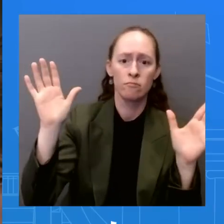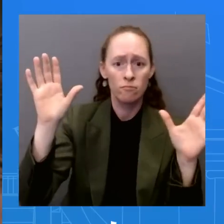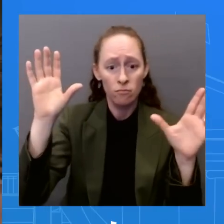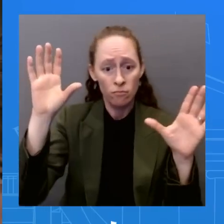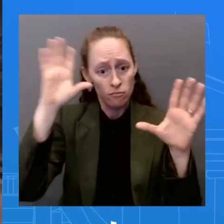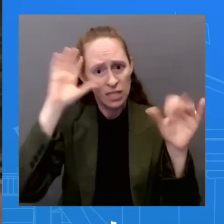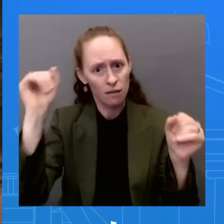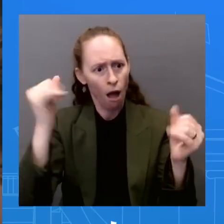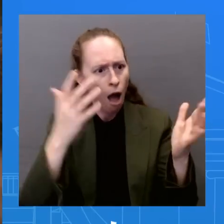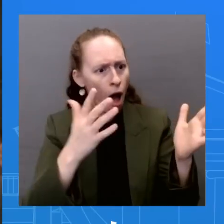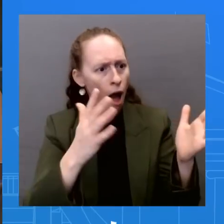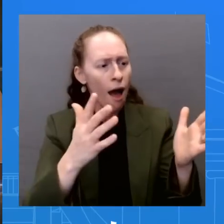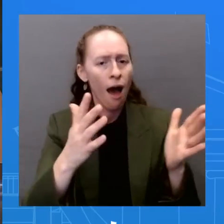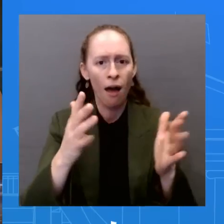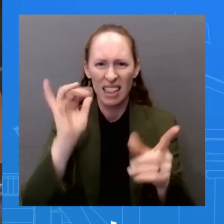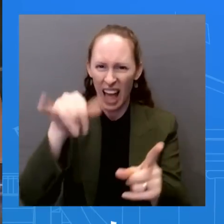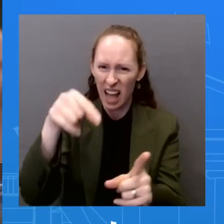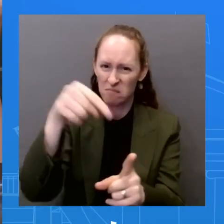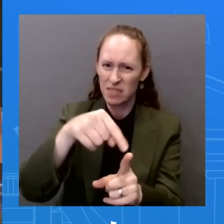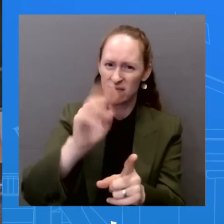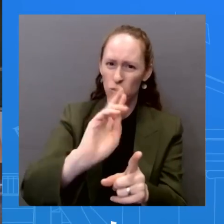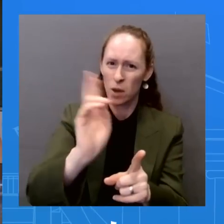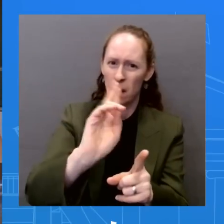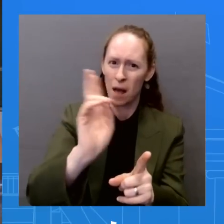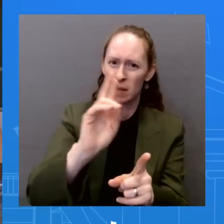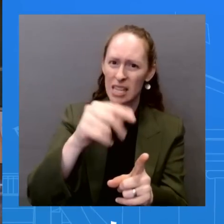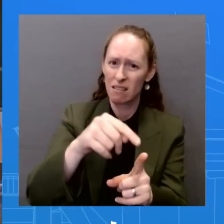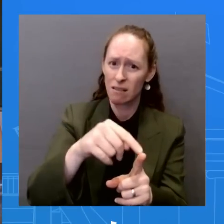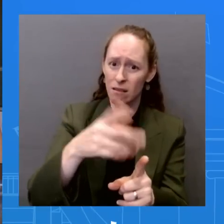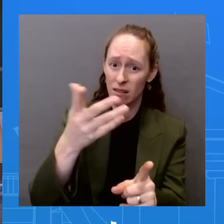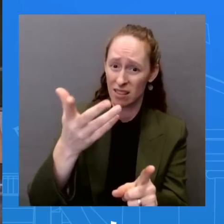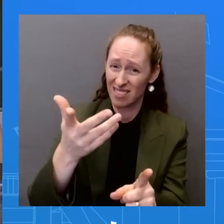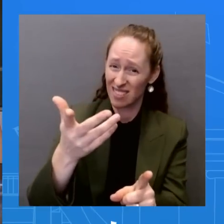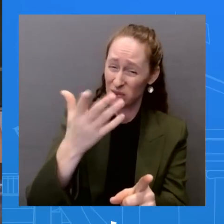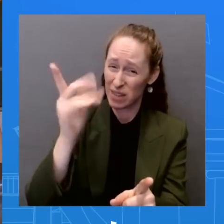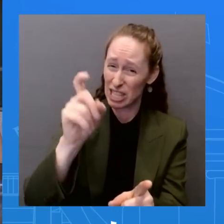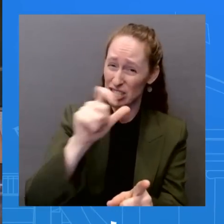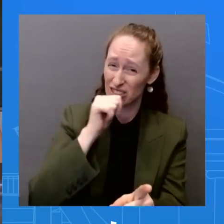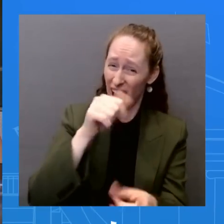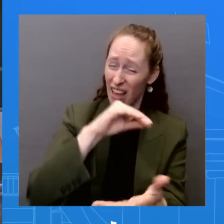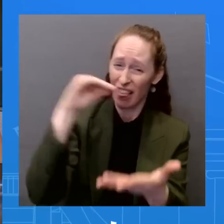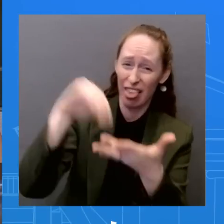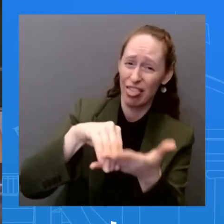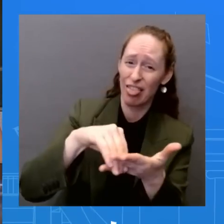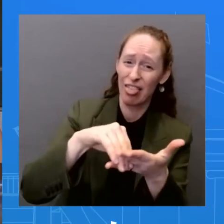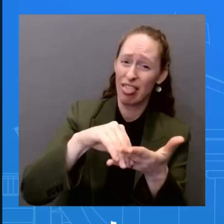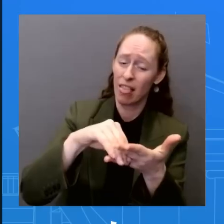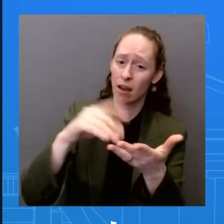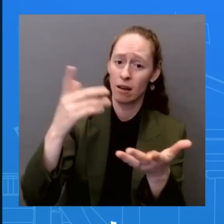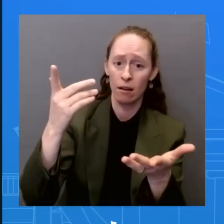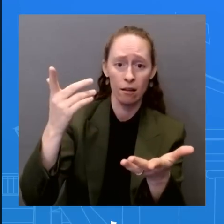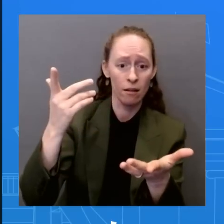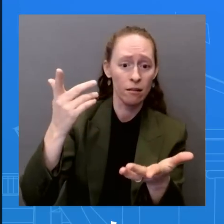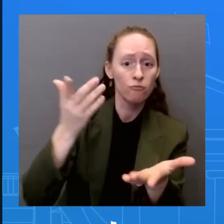to put that line in the speech about choice when it was clearly referring to -- Ms. Jean-Pierre: He's also said that they have